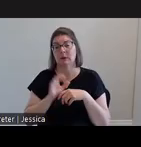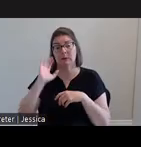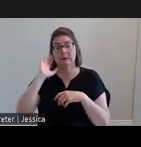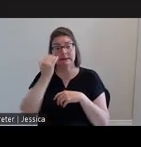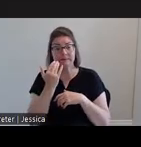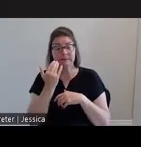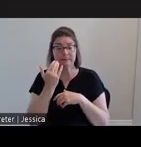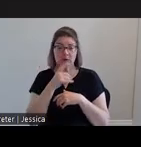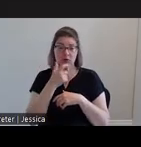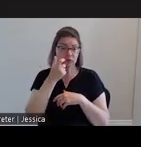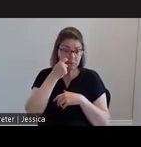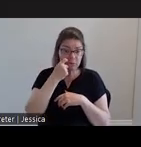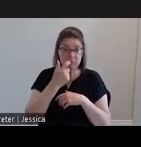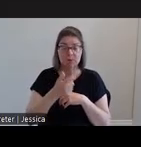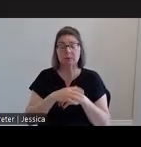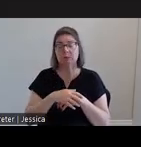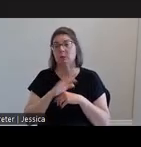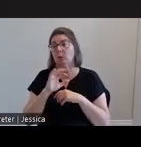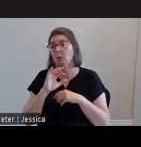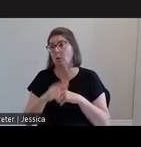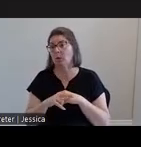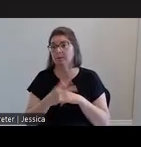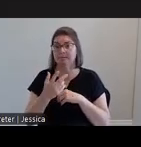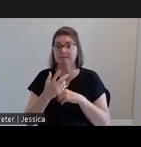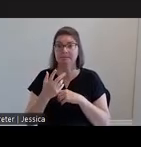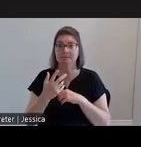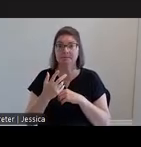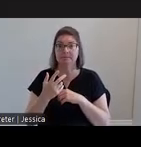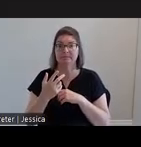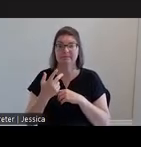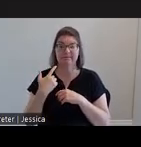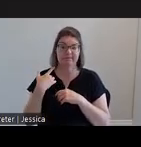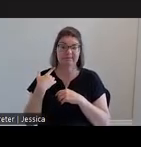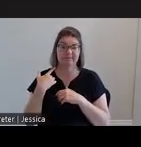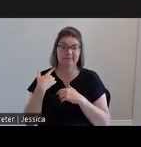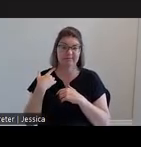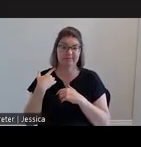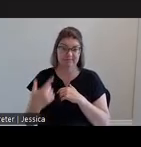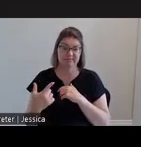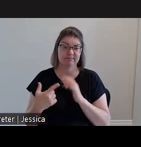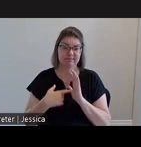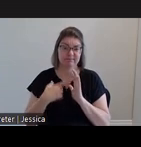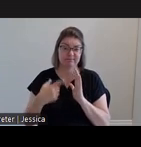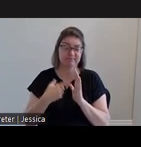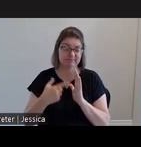or something like that often, uh, is just someone, you know,